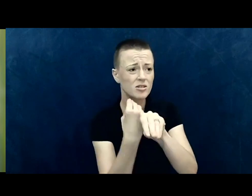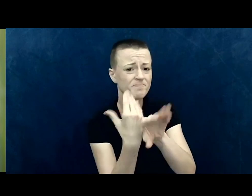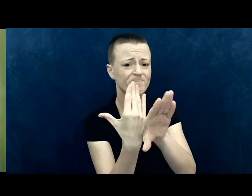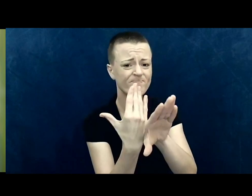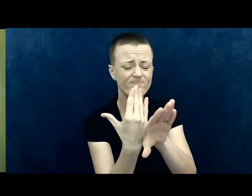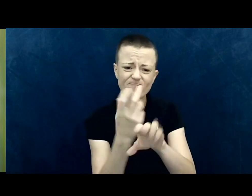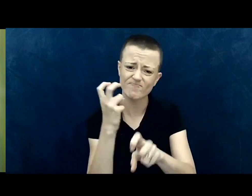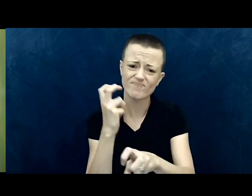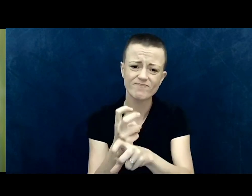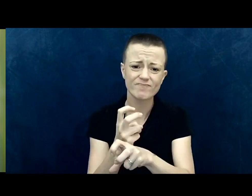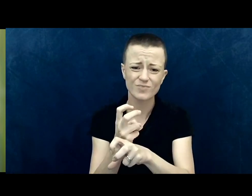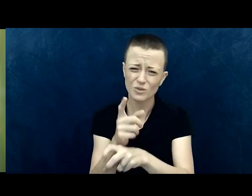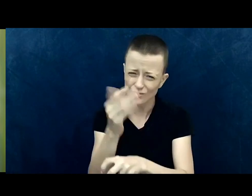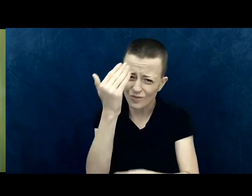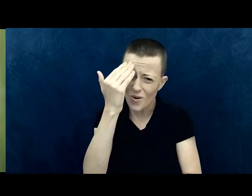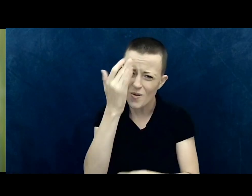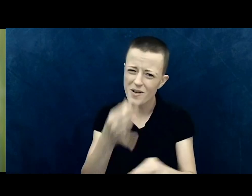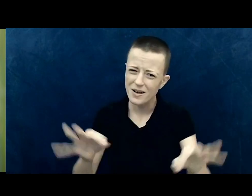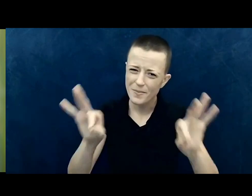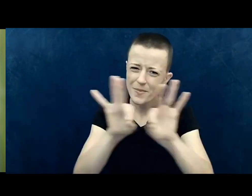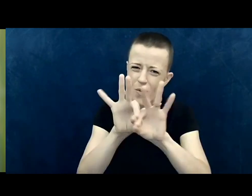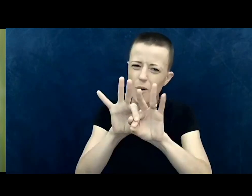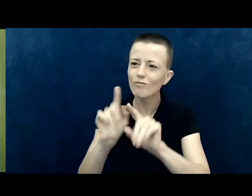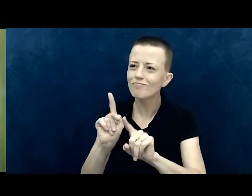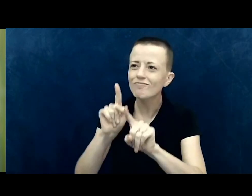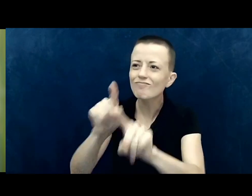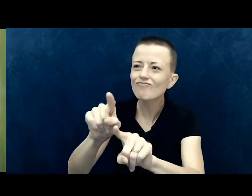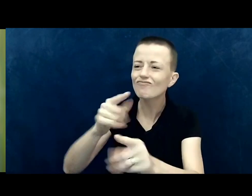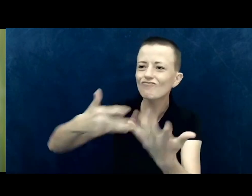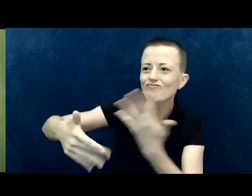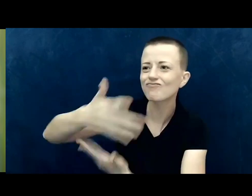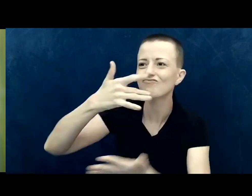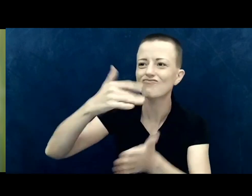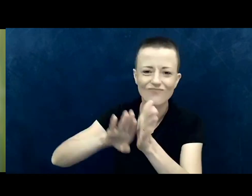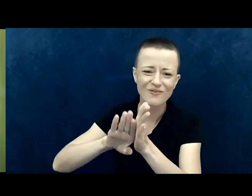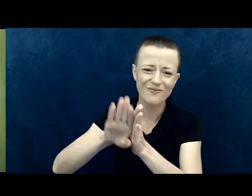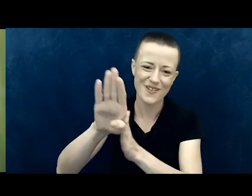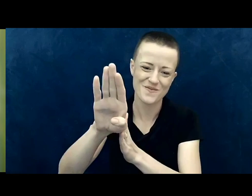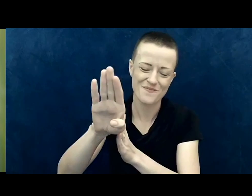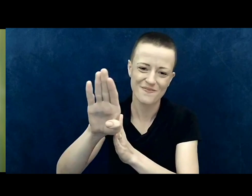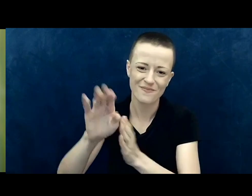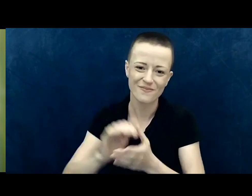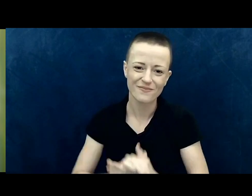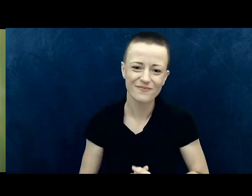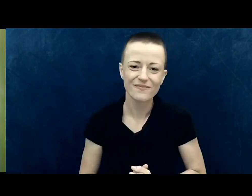As educators the role you play in keeping our children safe and preparing them for the future is critical -